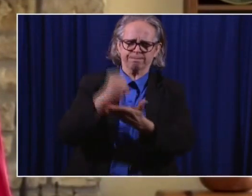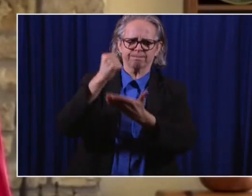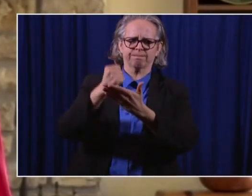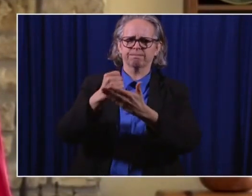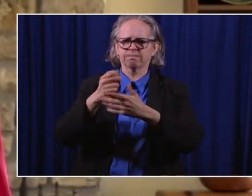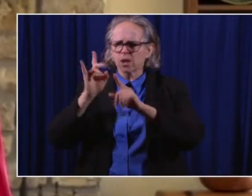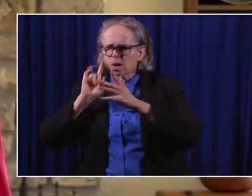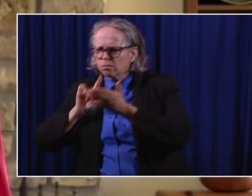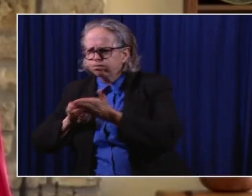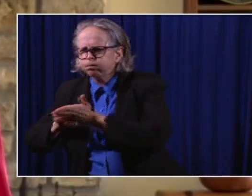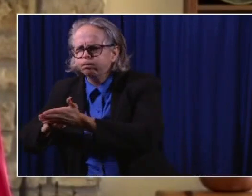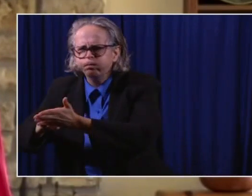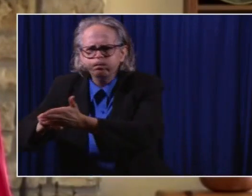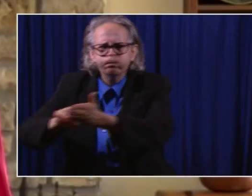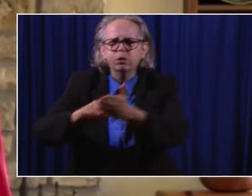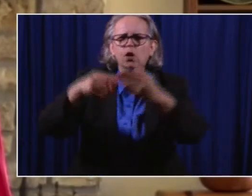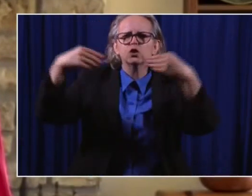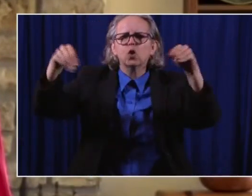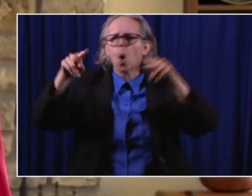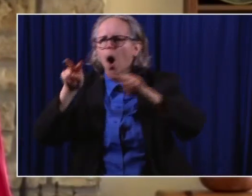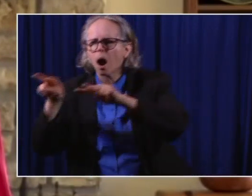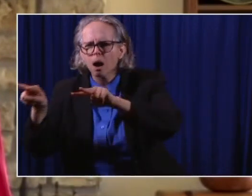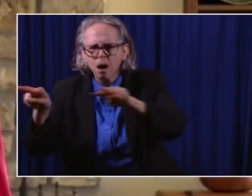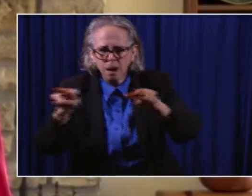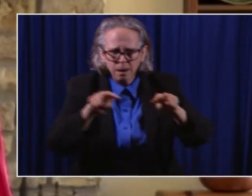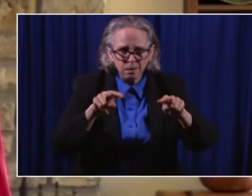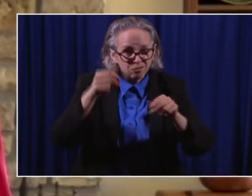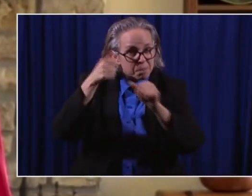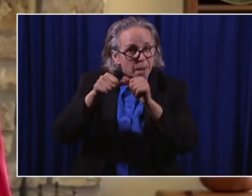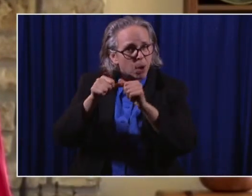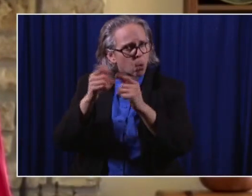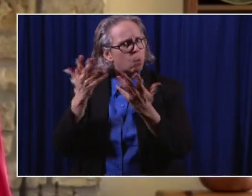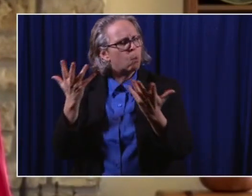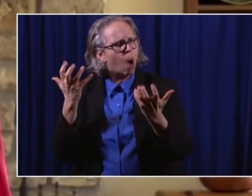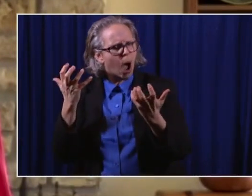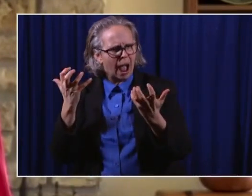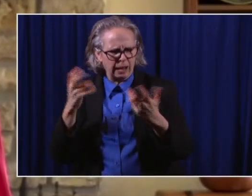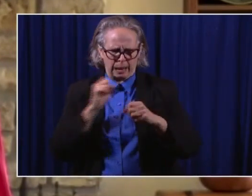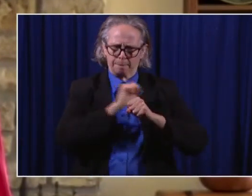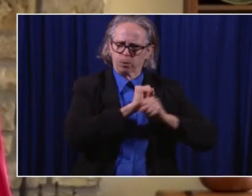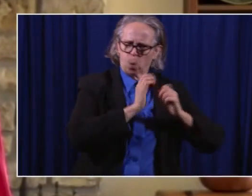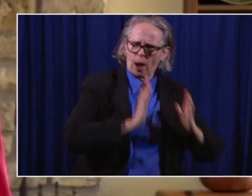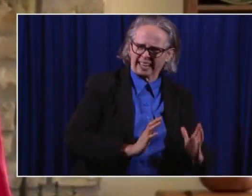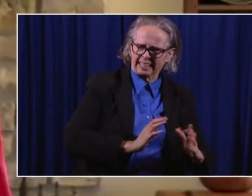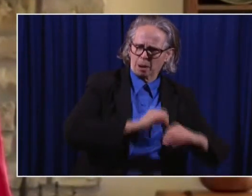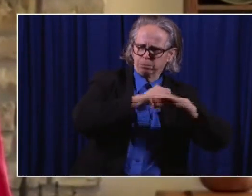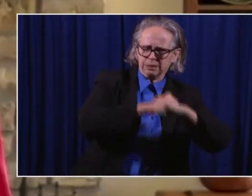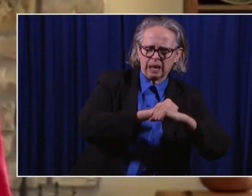WE HAD INSPECTORS GOT YESTERDAY OUR GOAL IS TO CHECK THE WORKERS IN THE RETAIL ESTABLISHMENTS AND TO PROTECT CUSTOMERS WHEN THEY